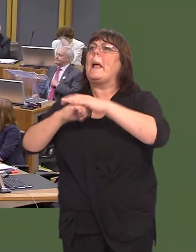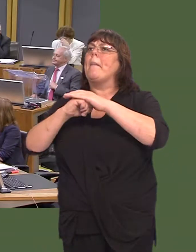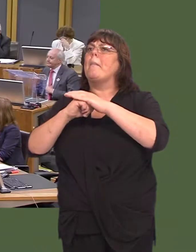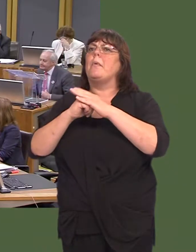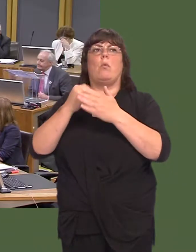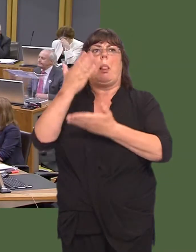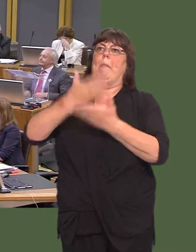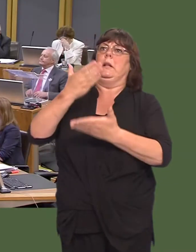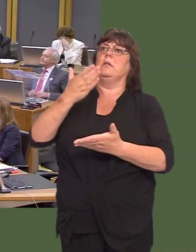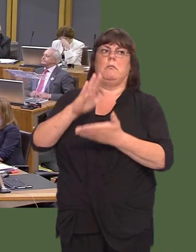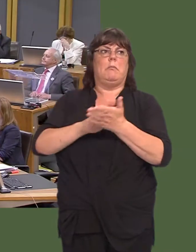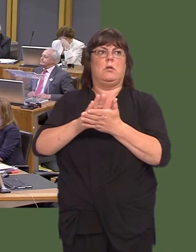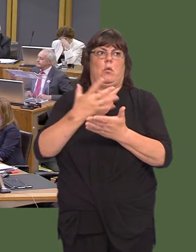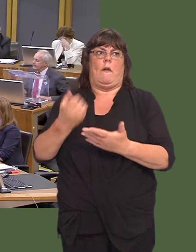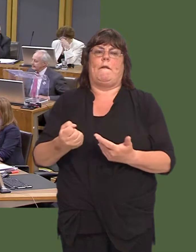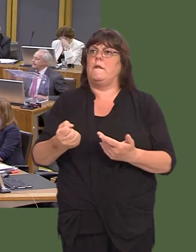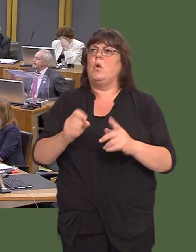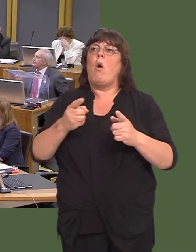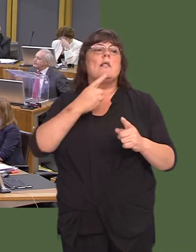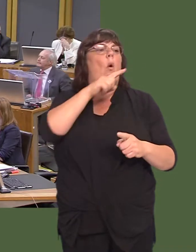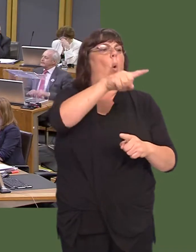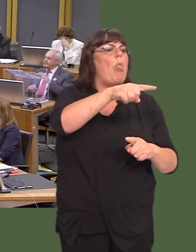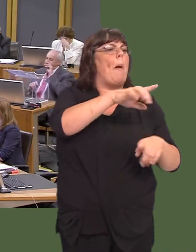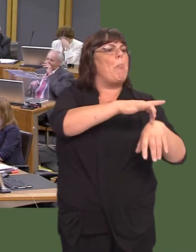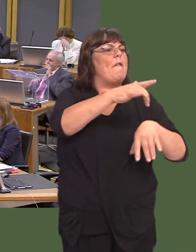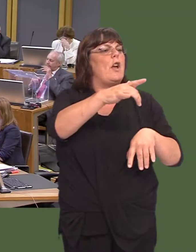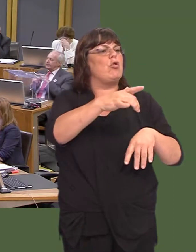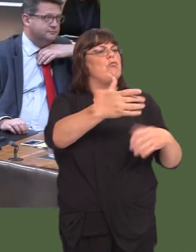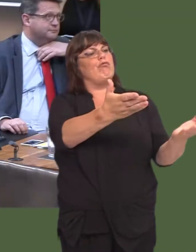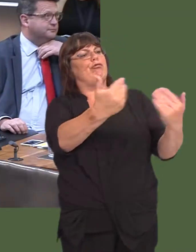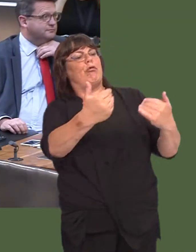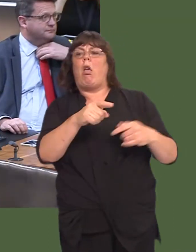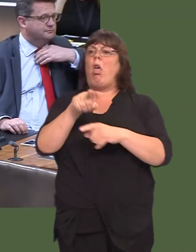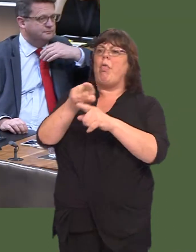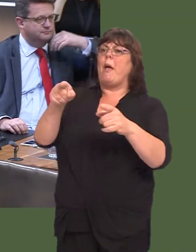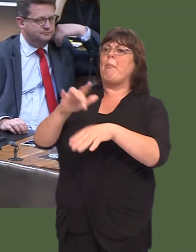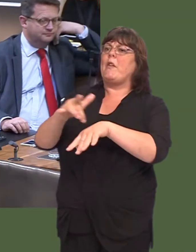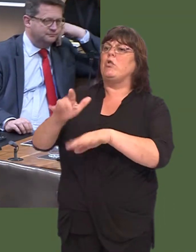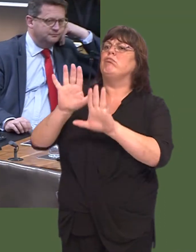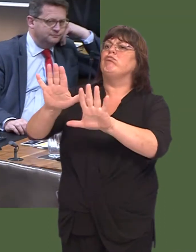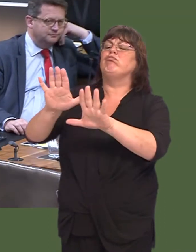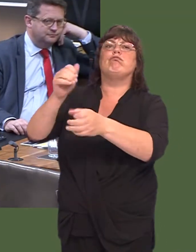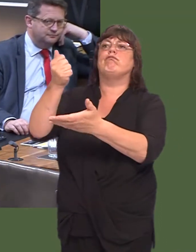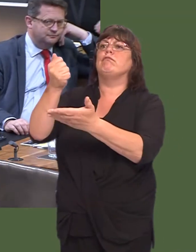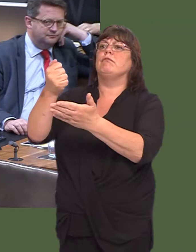You canít say, ëWell, the cap doesnít exist for certain professions.í And that is something that we need, to my mind, to avoid.